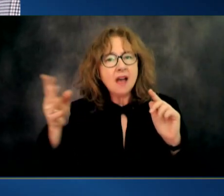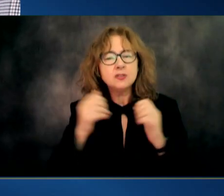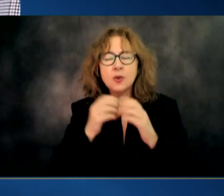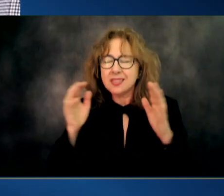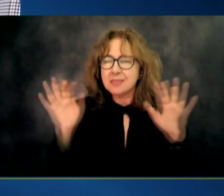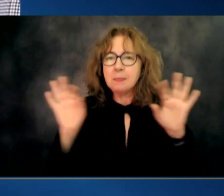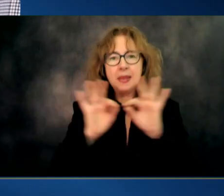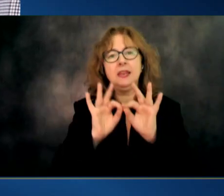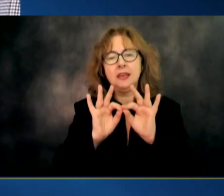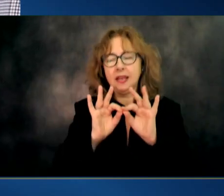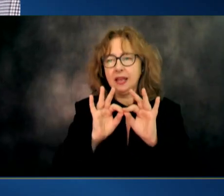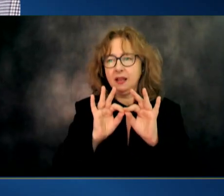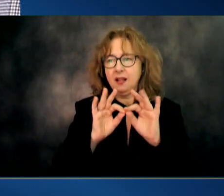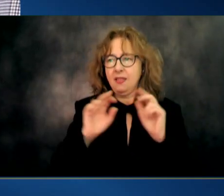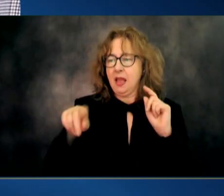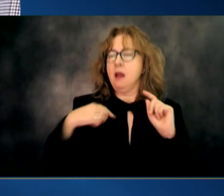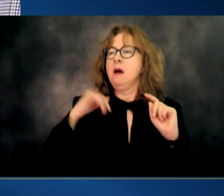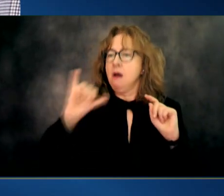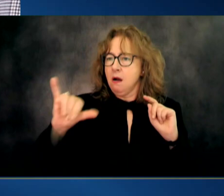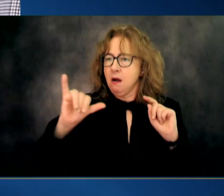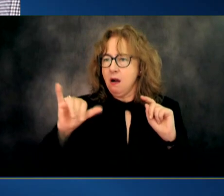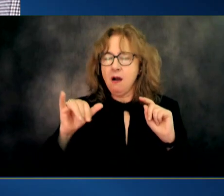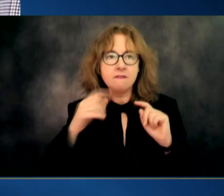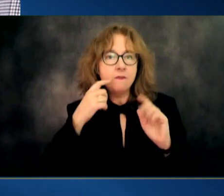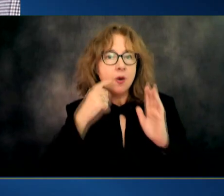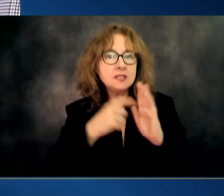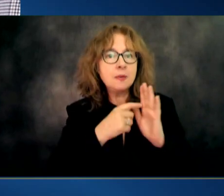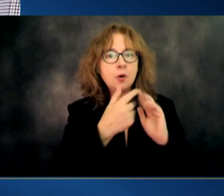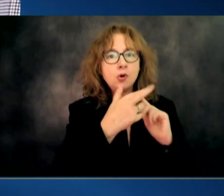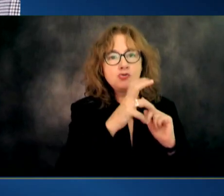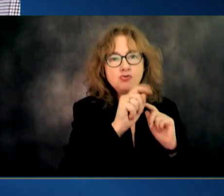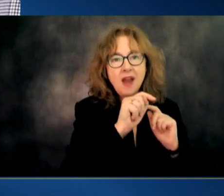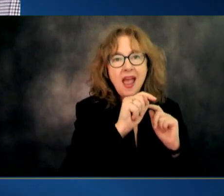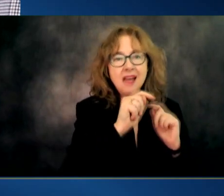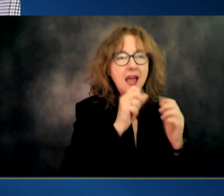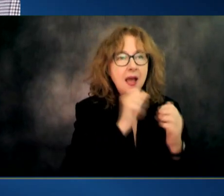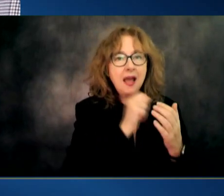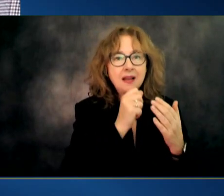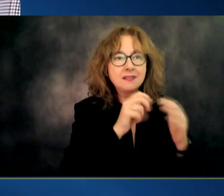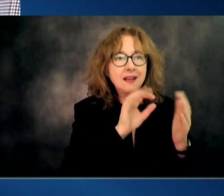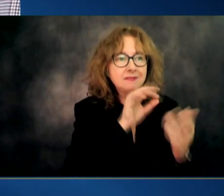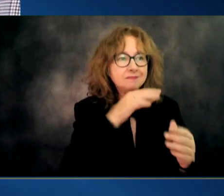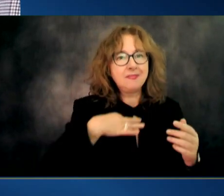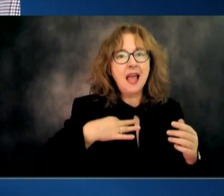that they could put in grant applications, if they're a CBO, to bring in resources to take